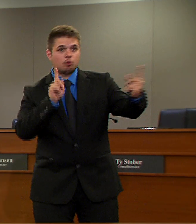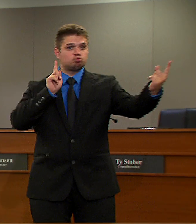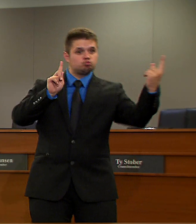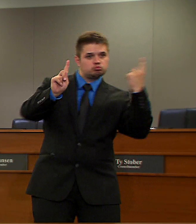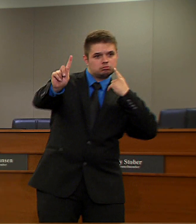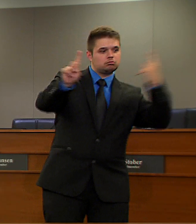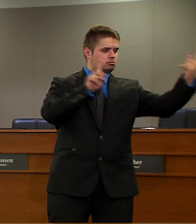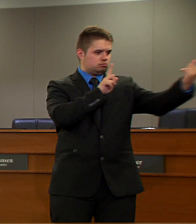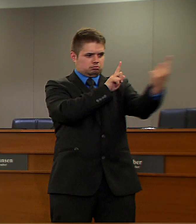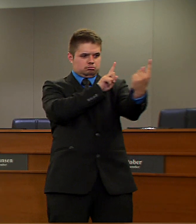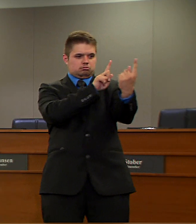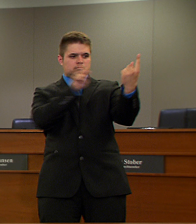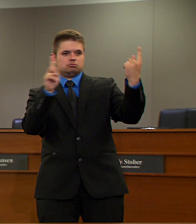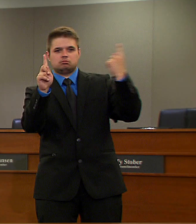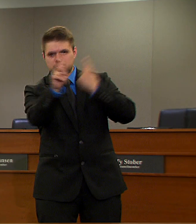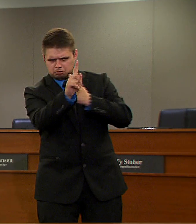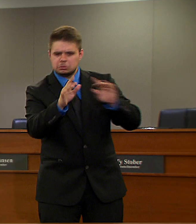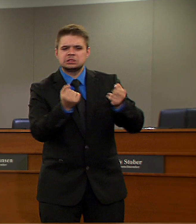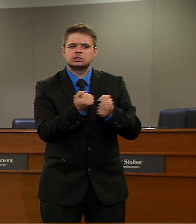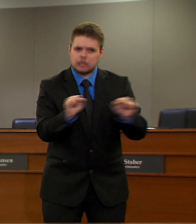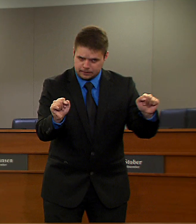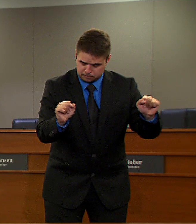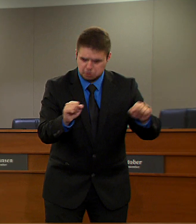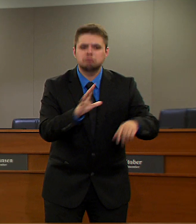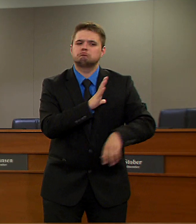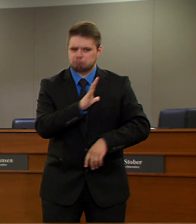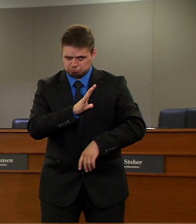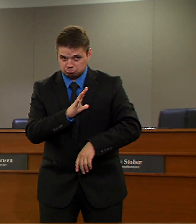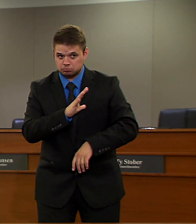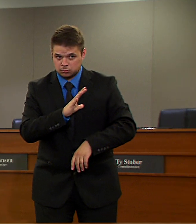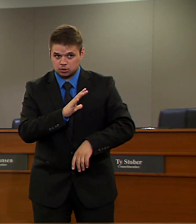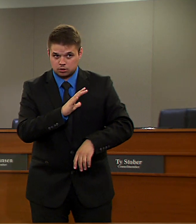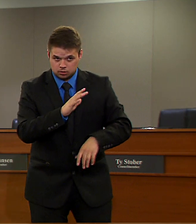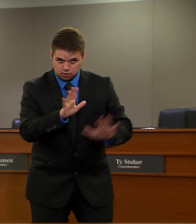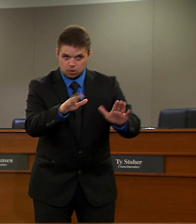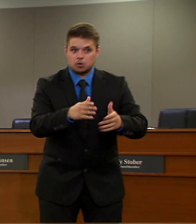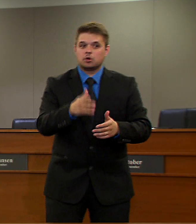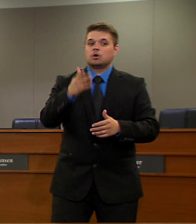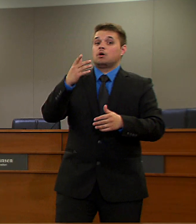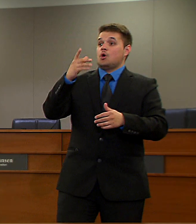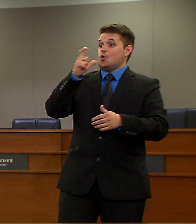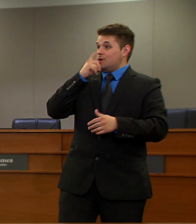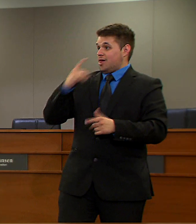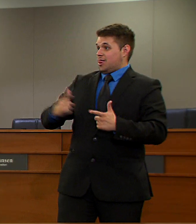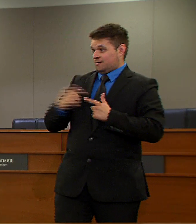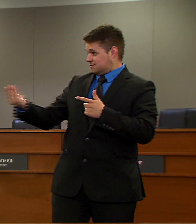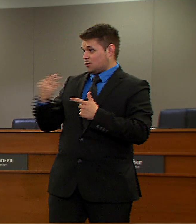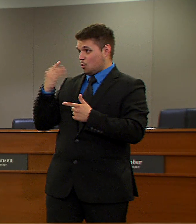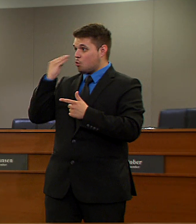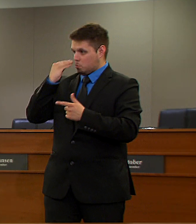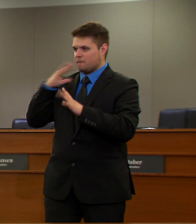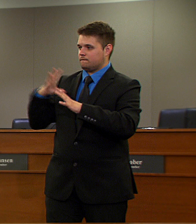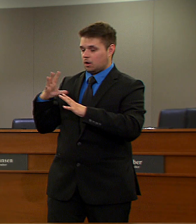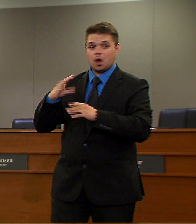your immediate household. And in addition to being out on the trails and parks this weekend, many are thinking of